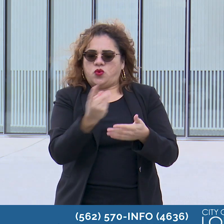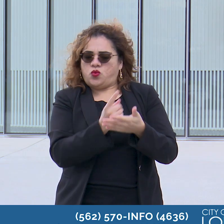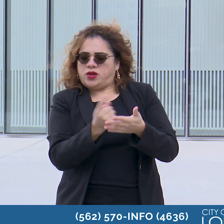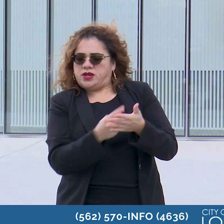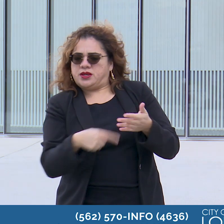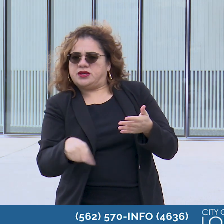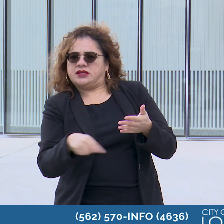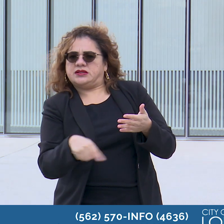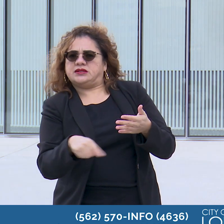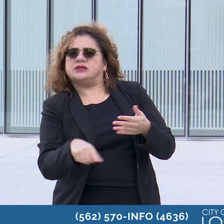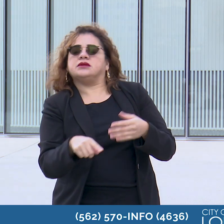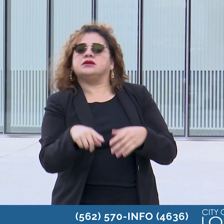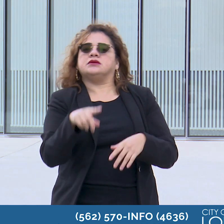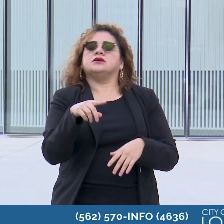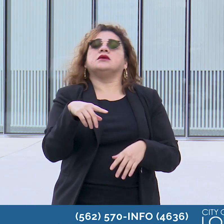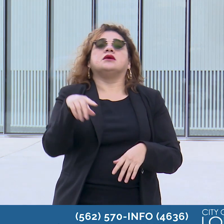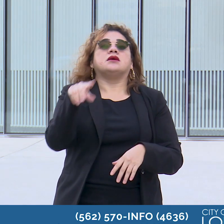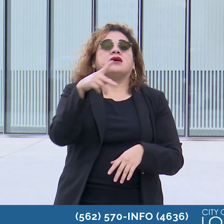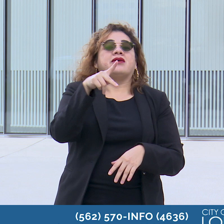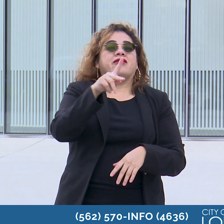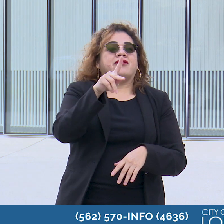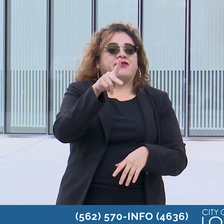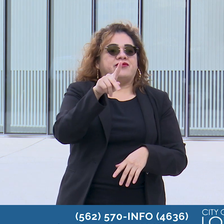and Moderna vaccine.